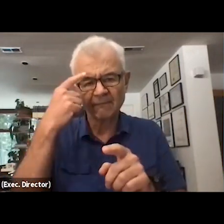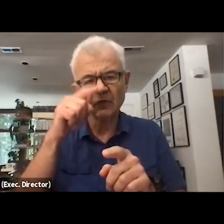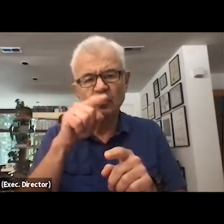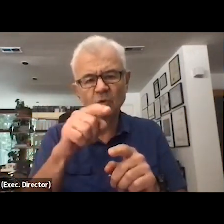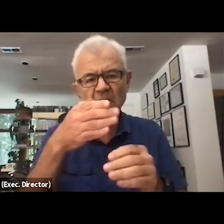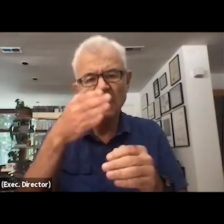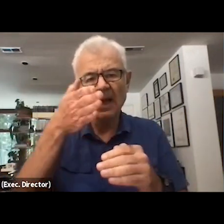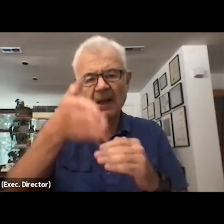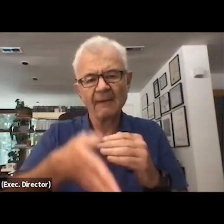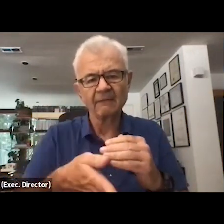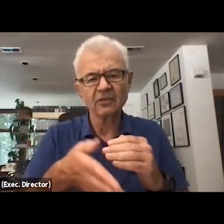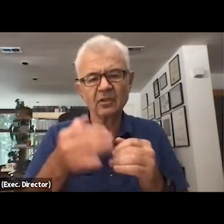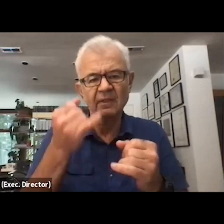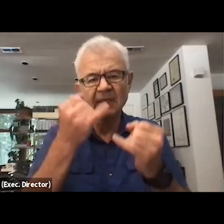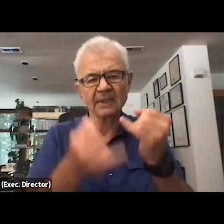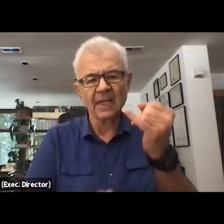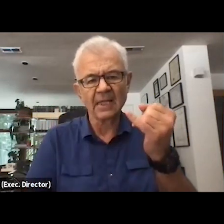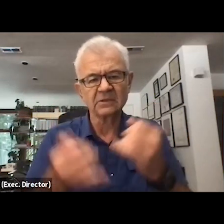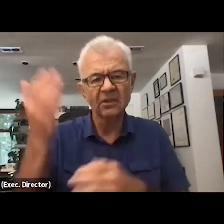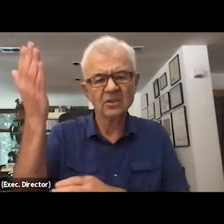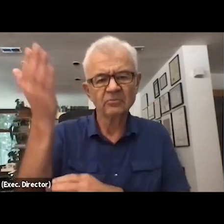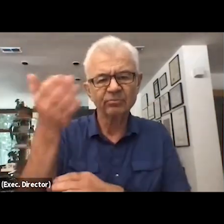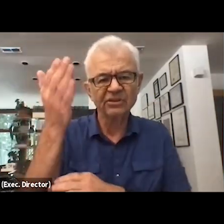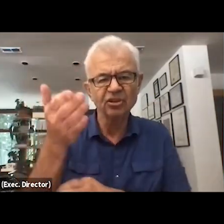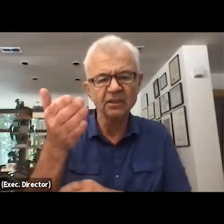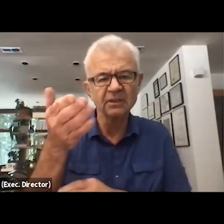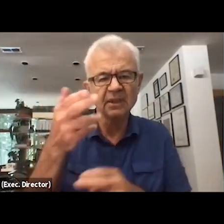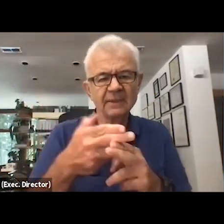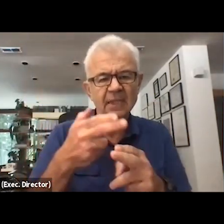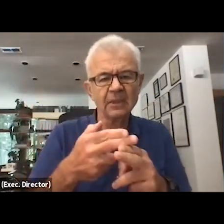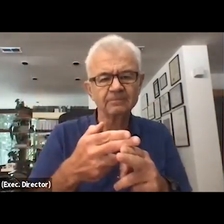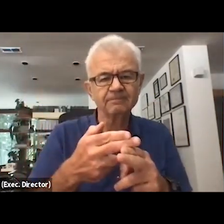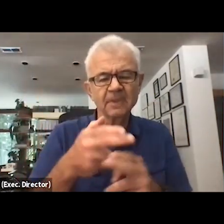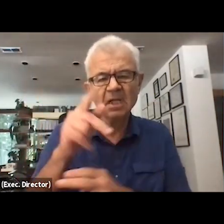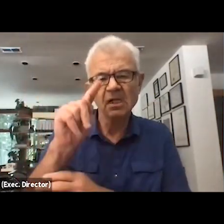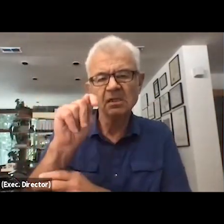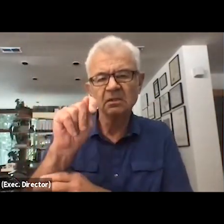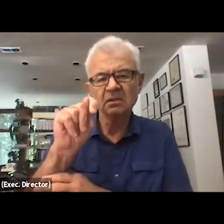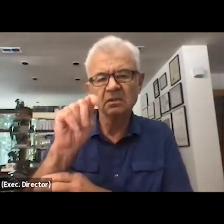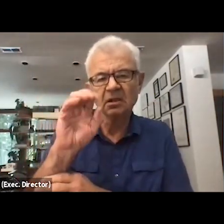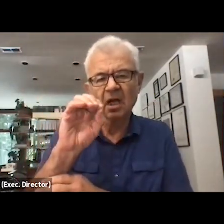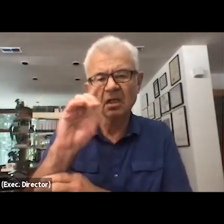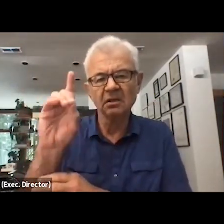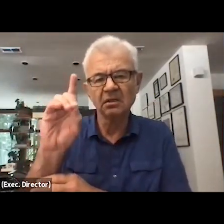We'll hold the questions and answers until after Todd's presentation.